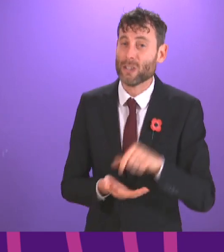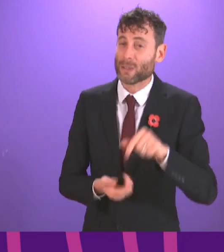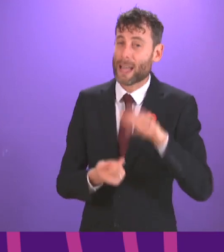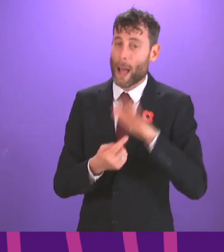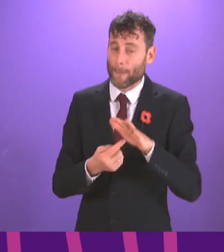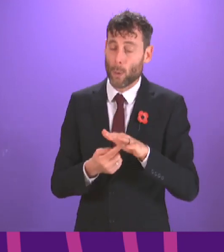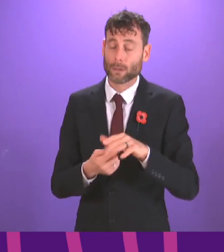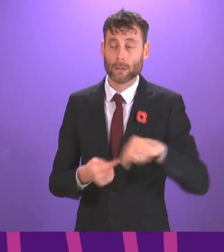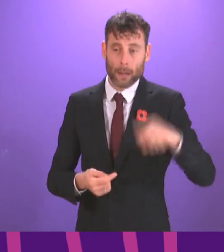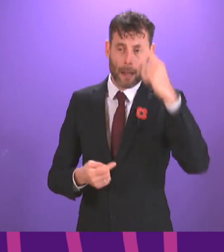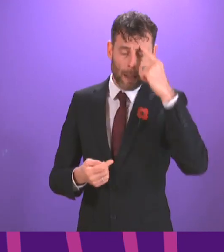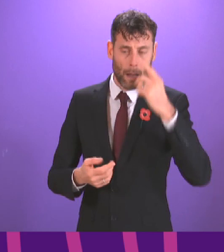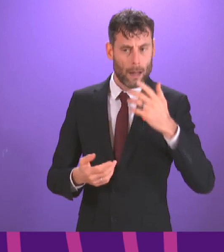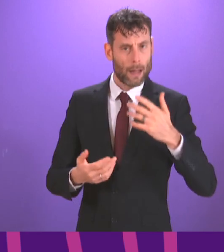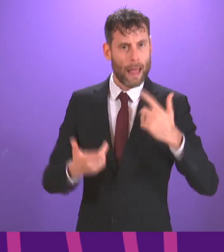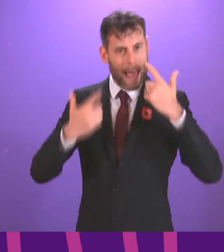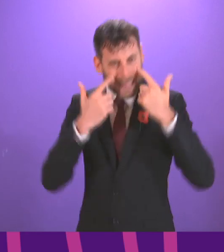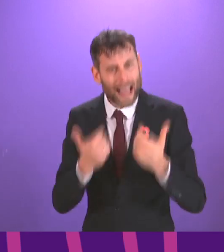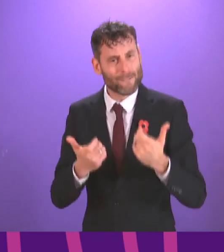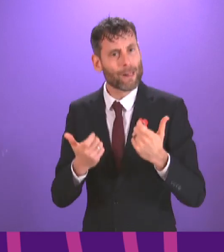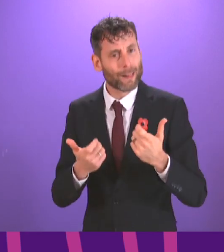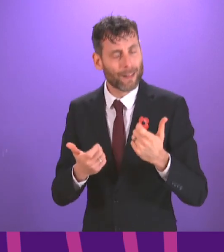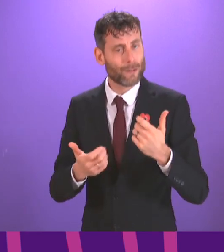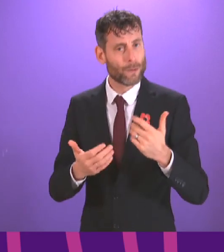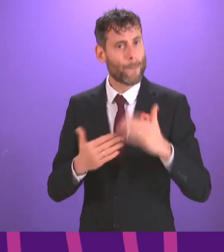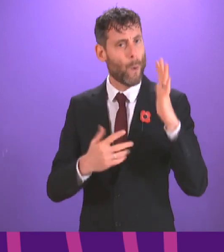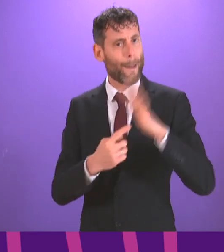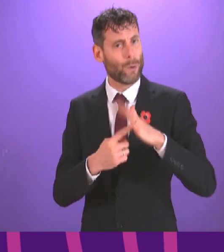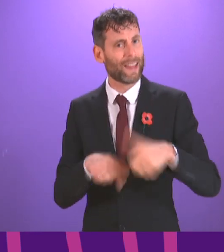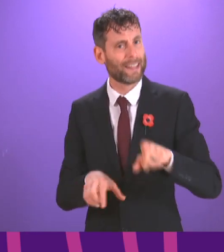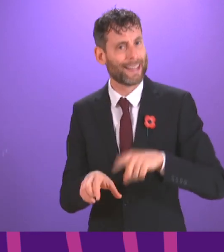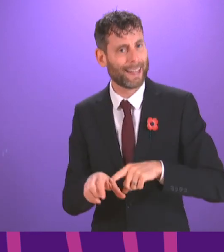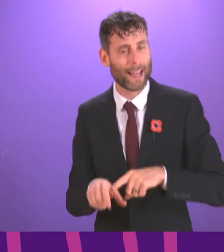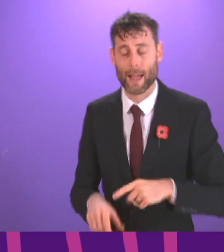During the past few years I have dealt with some particularly challenging issues in my